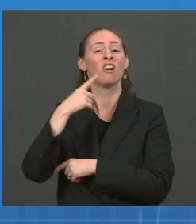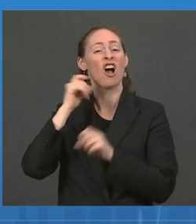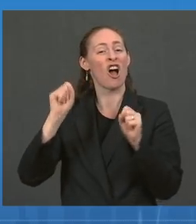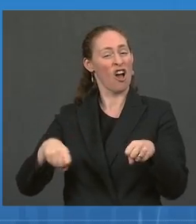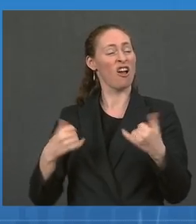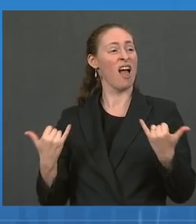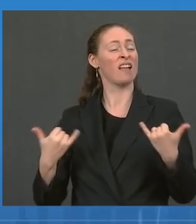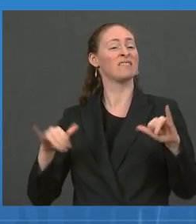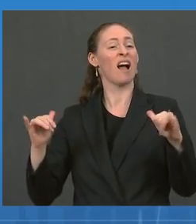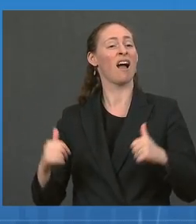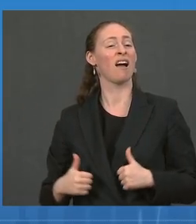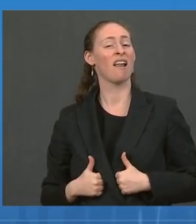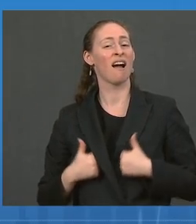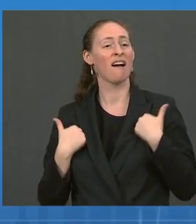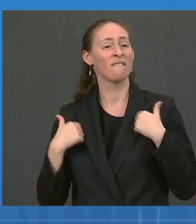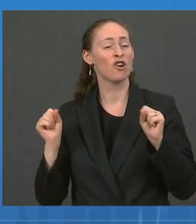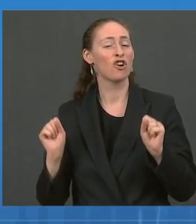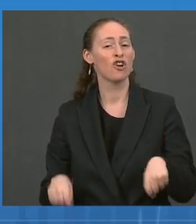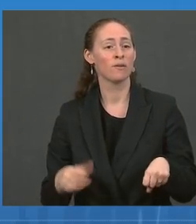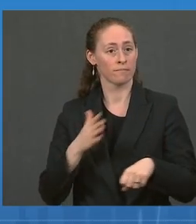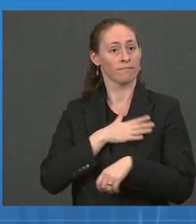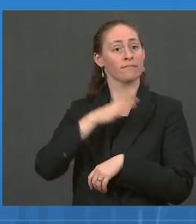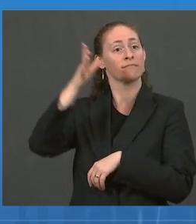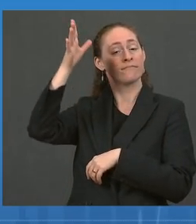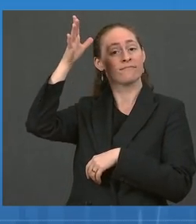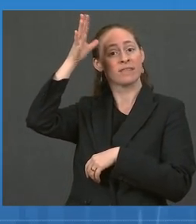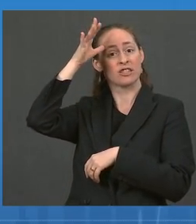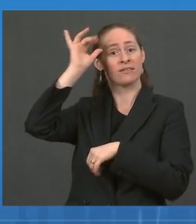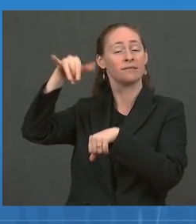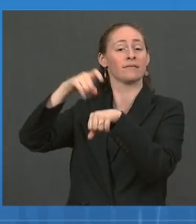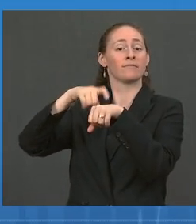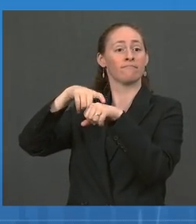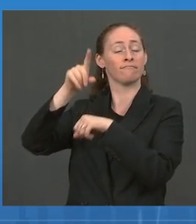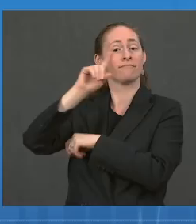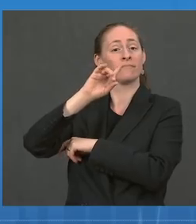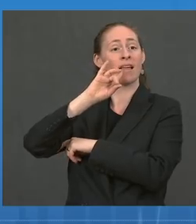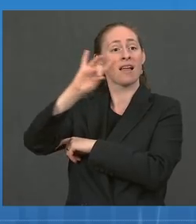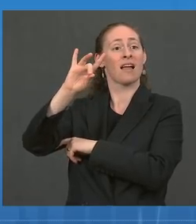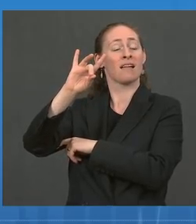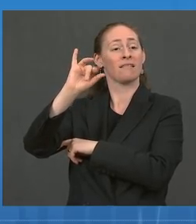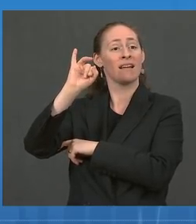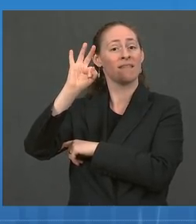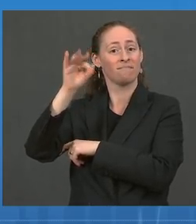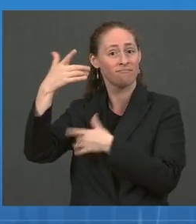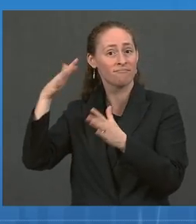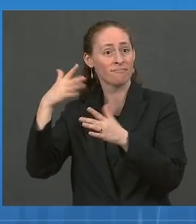when my father was eight years old, they had a vaccine. But they didn't.